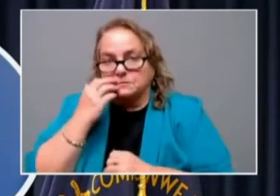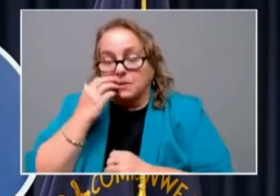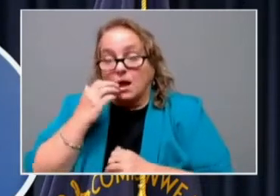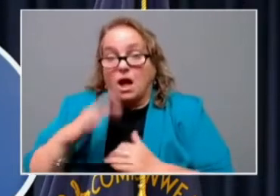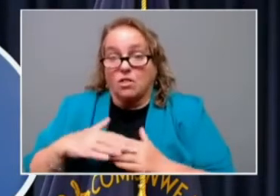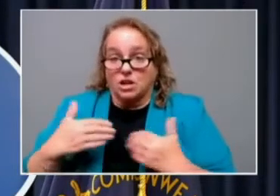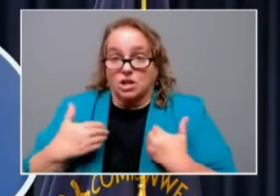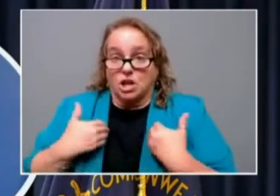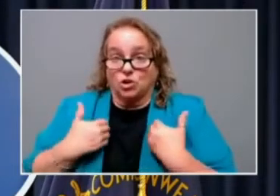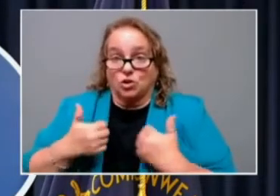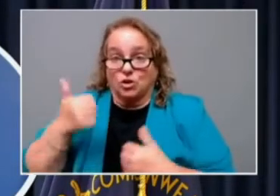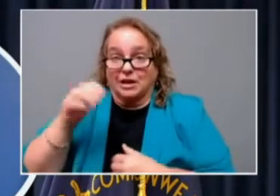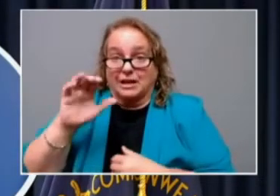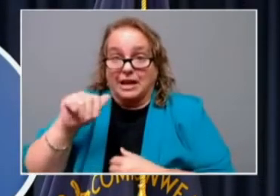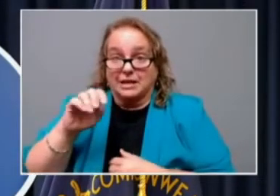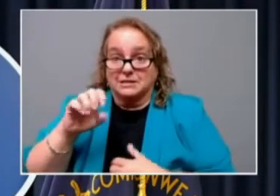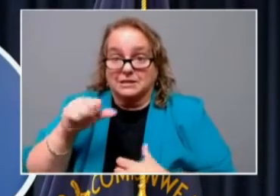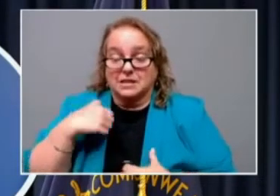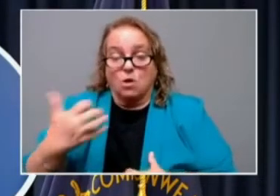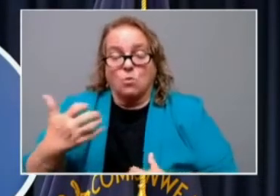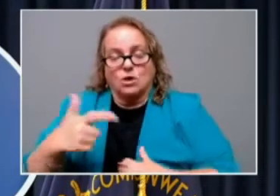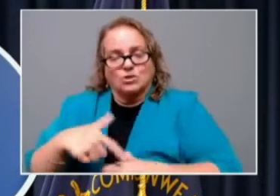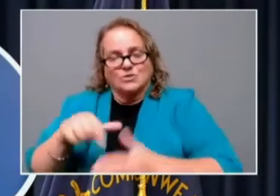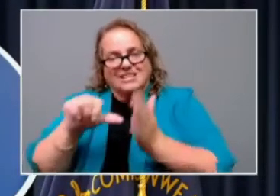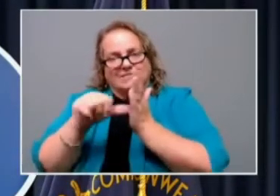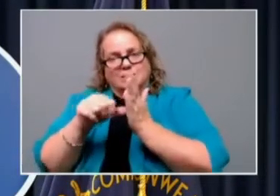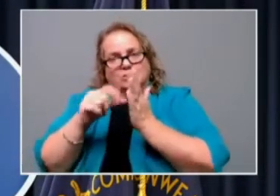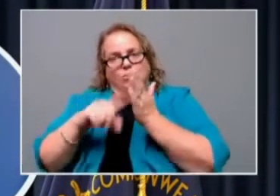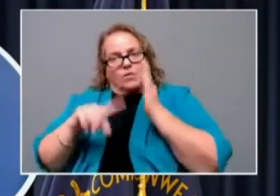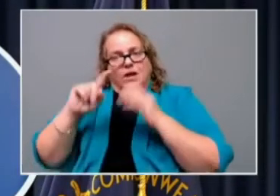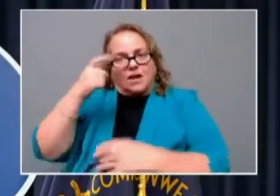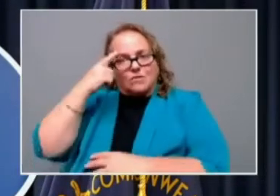what the governor has shared. The highest incidence rate, meaning the